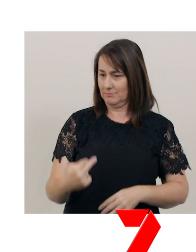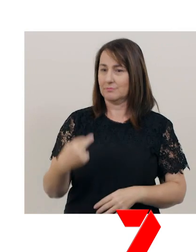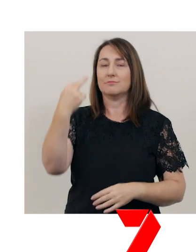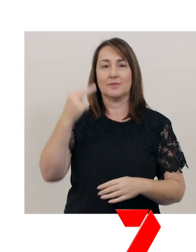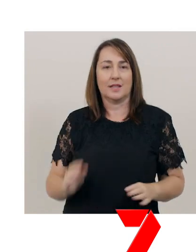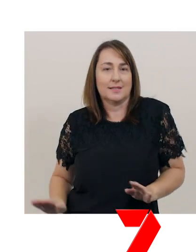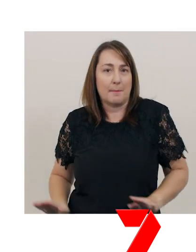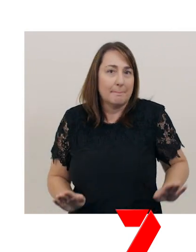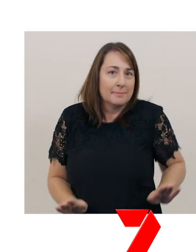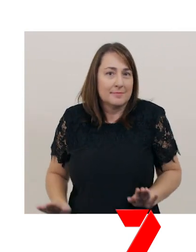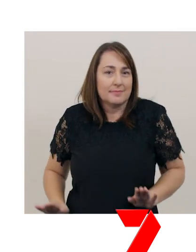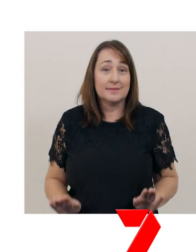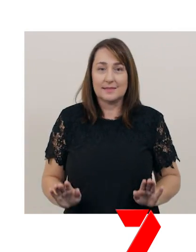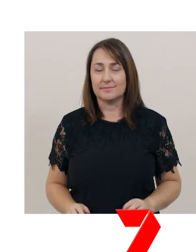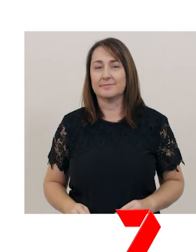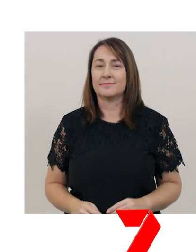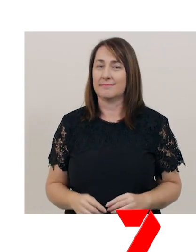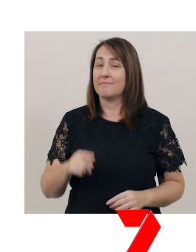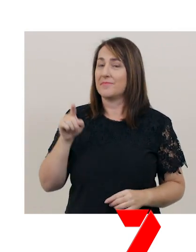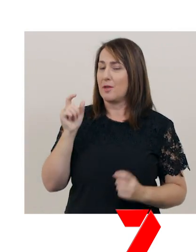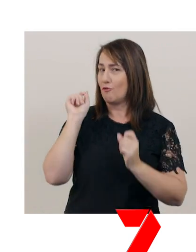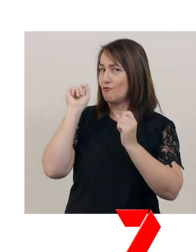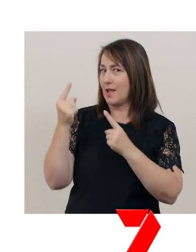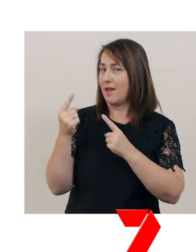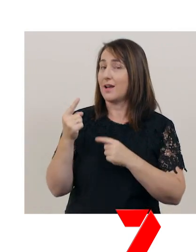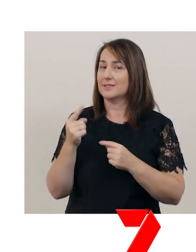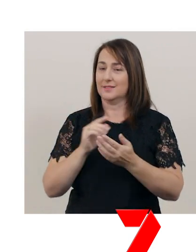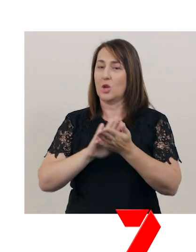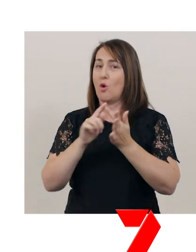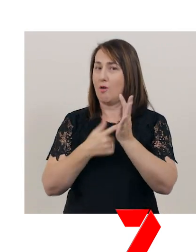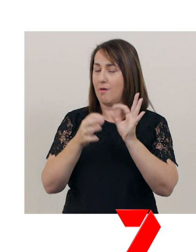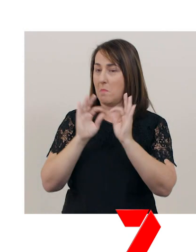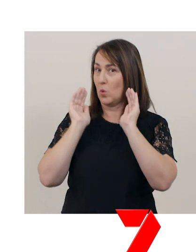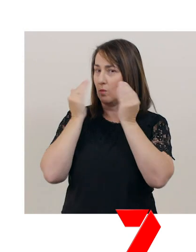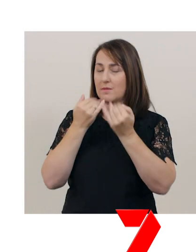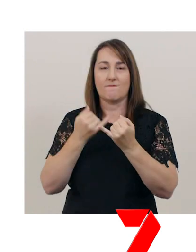to the beat of the music. He realised that Herb was very musical.